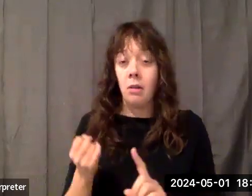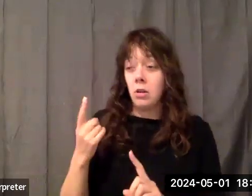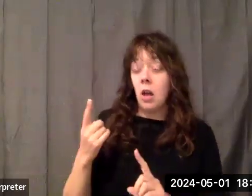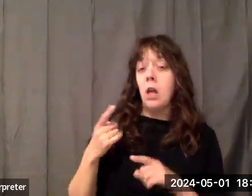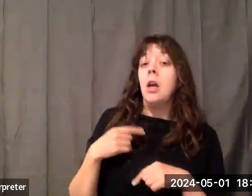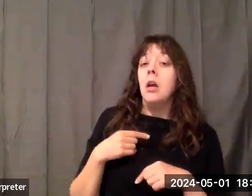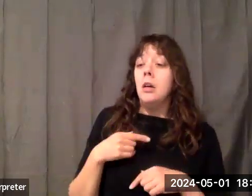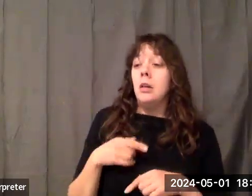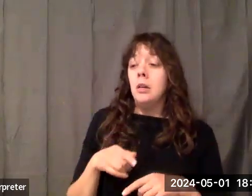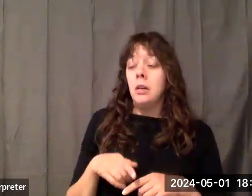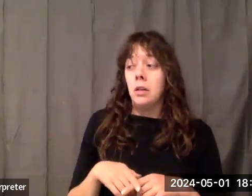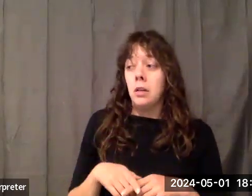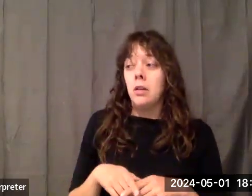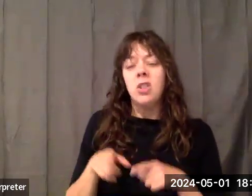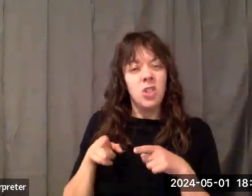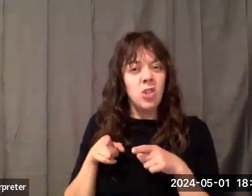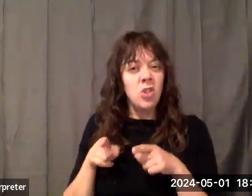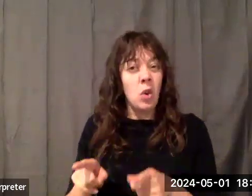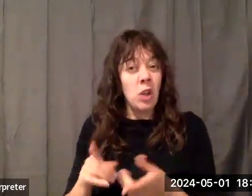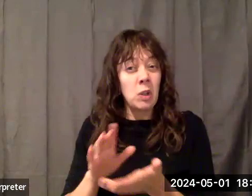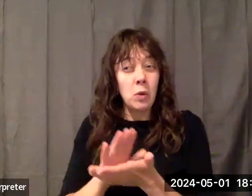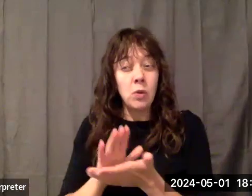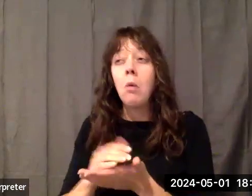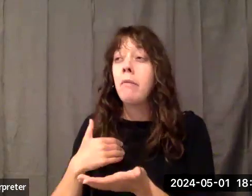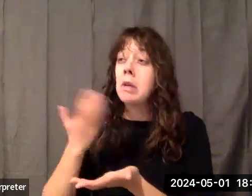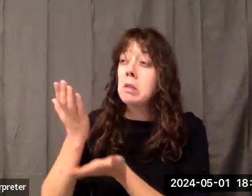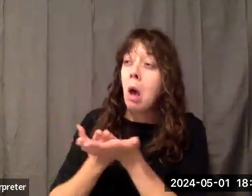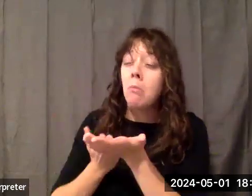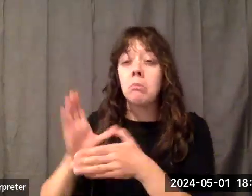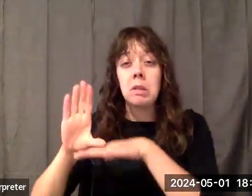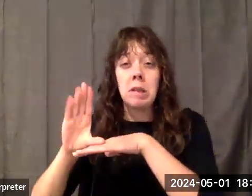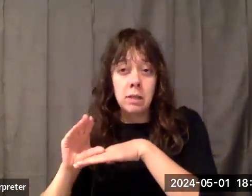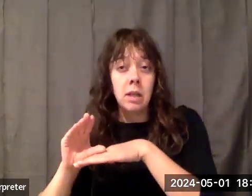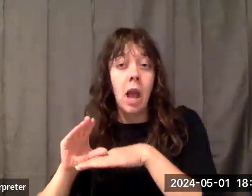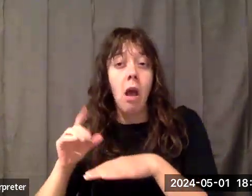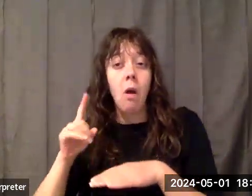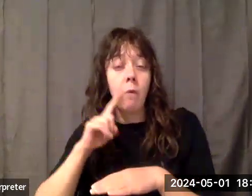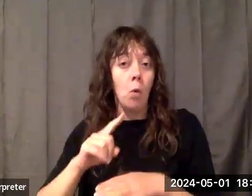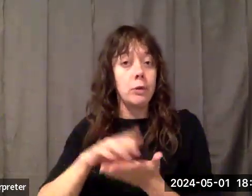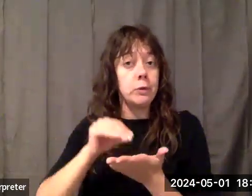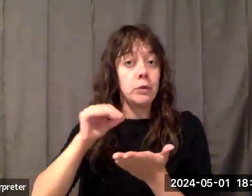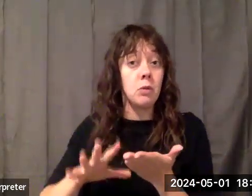and that gives some relief for students who need that kind of support, that disappears once they graduate.